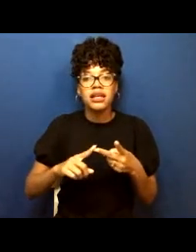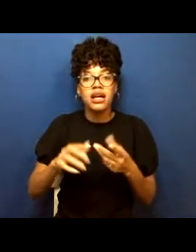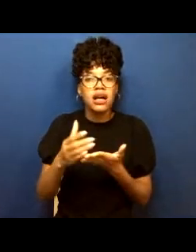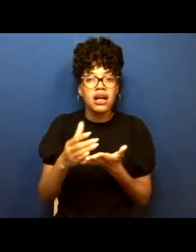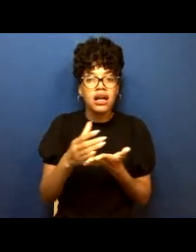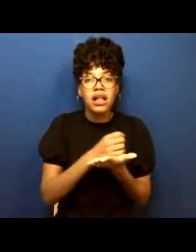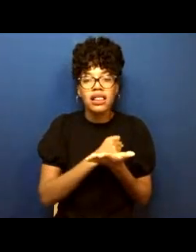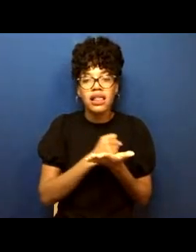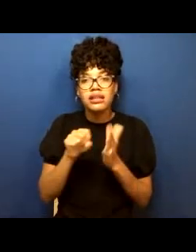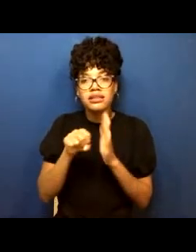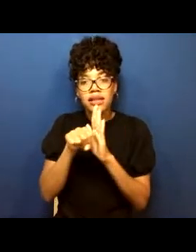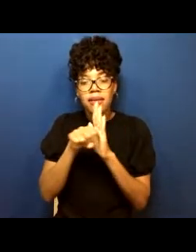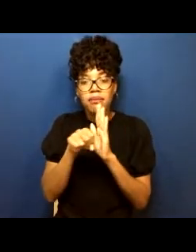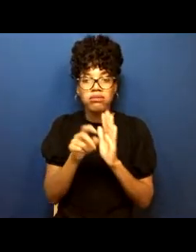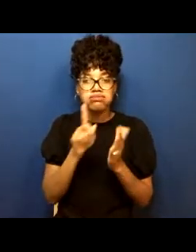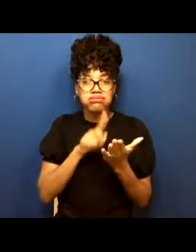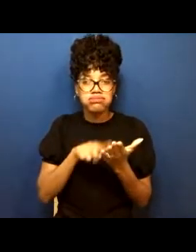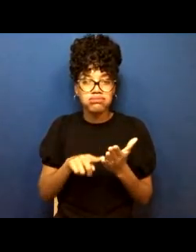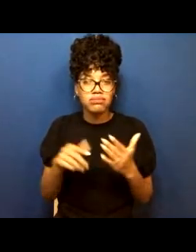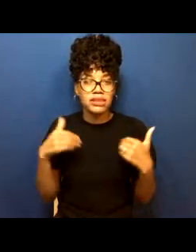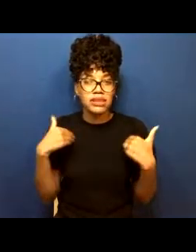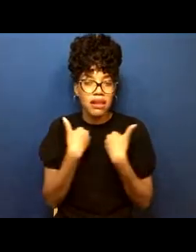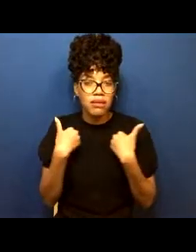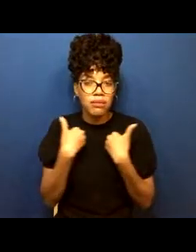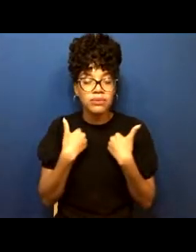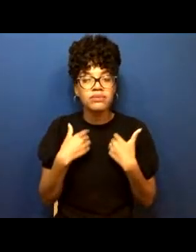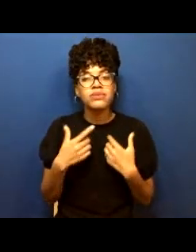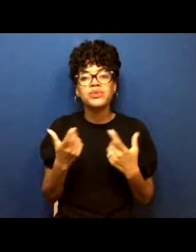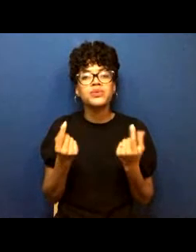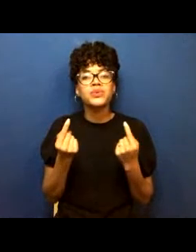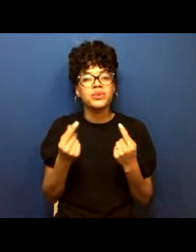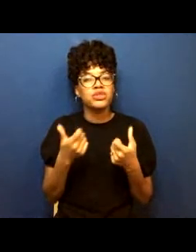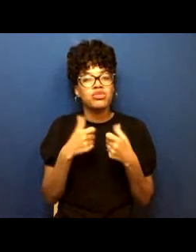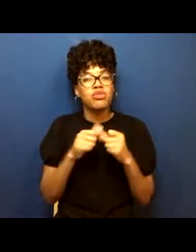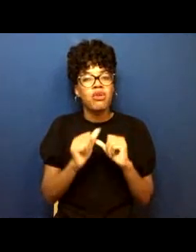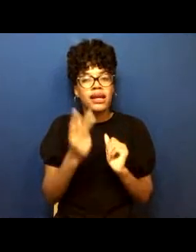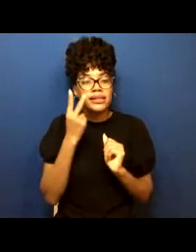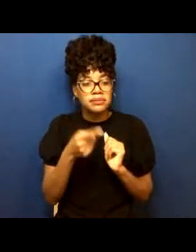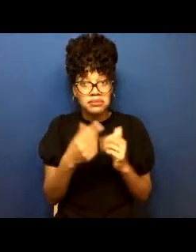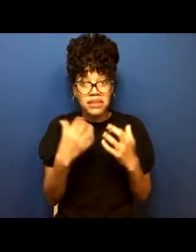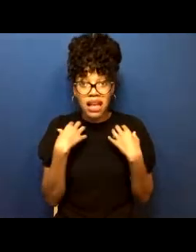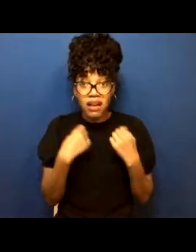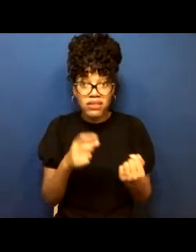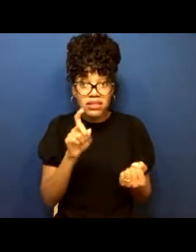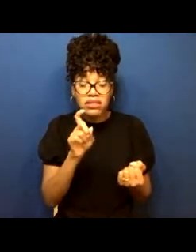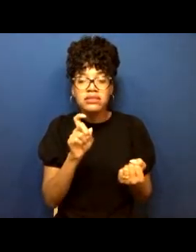They do this in order to get a better understanding of how healthy the seals are. But of course, scientists are always trying to find